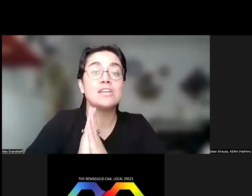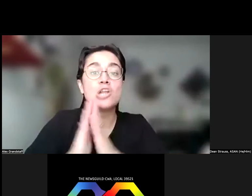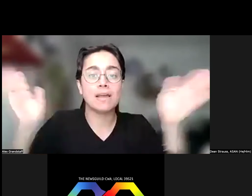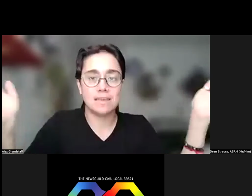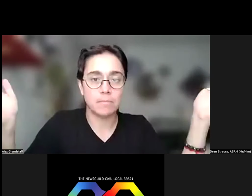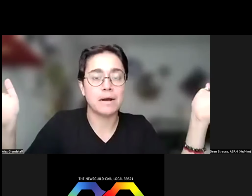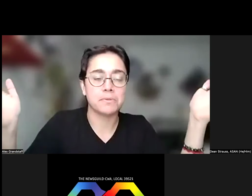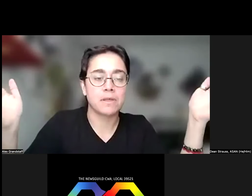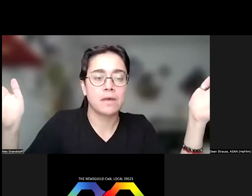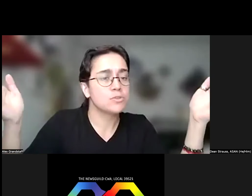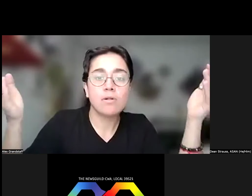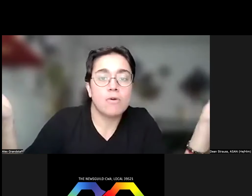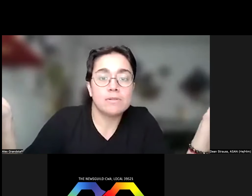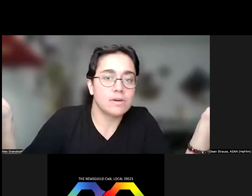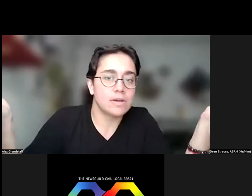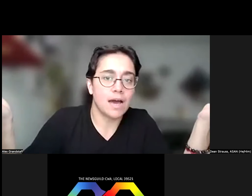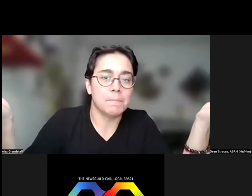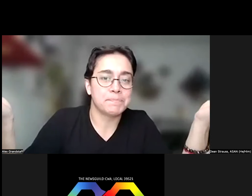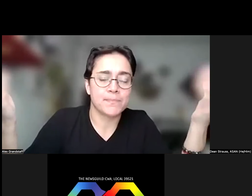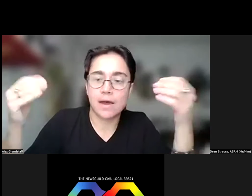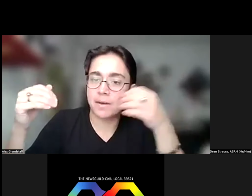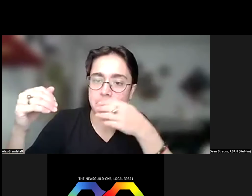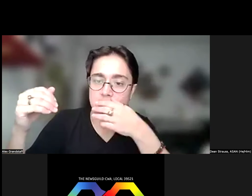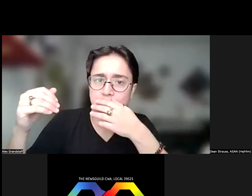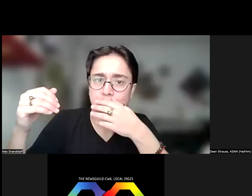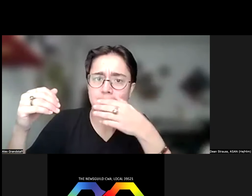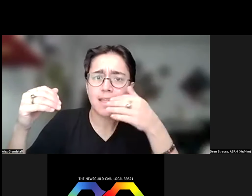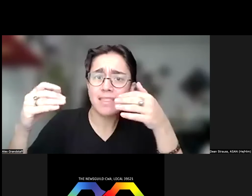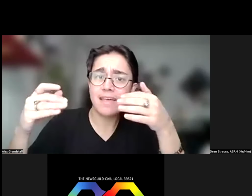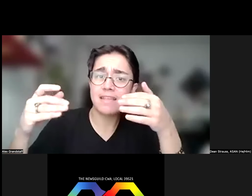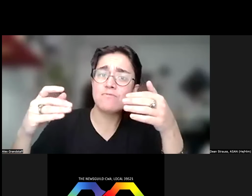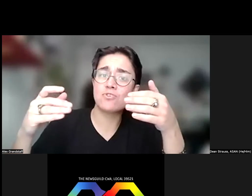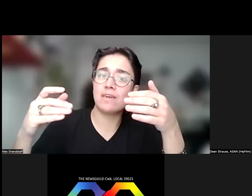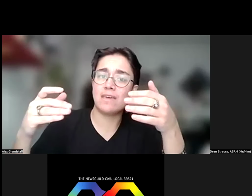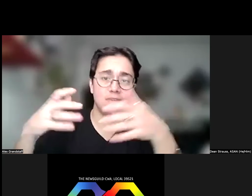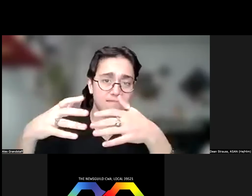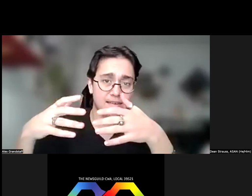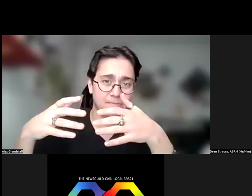somebody something is talking about, like, a